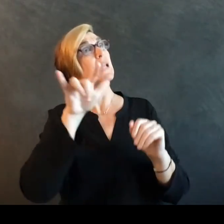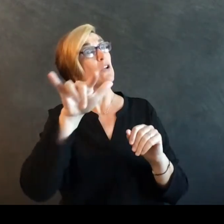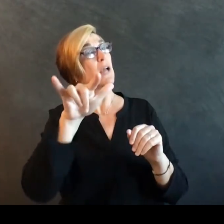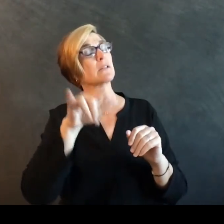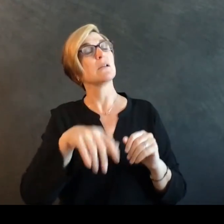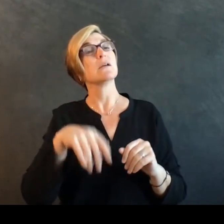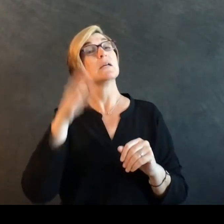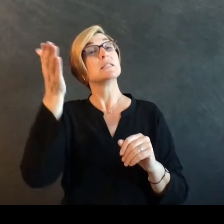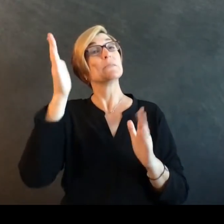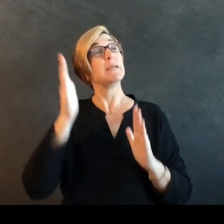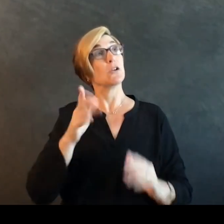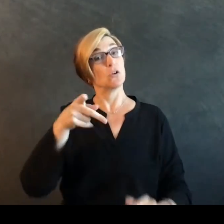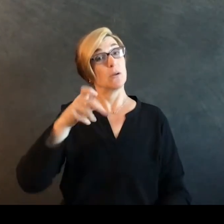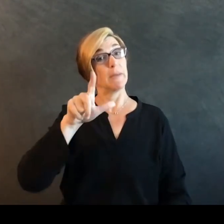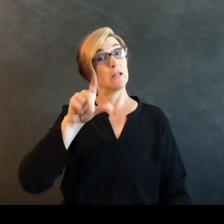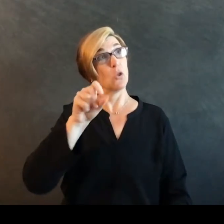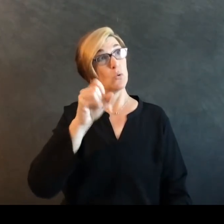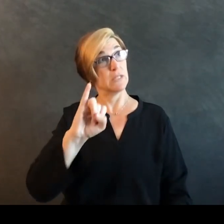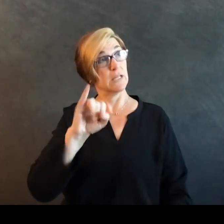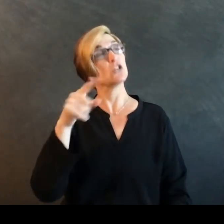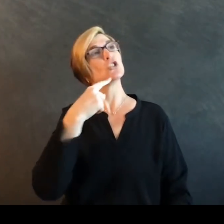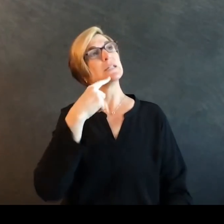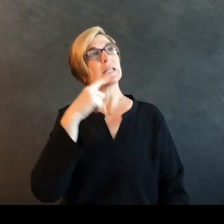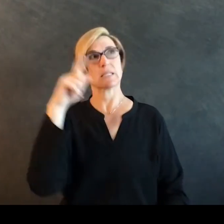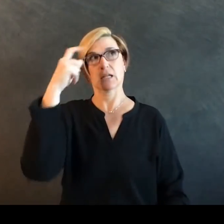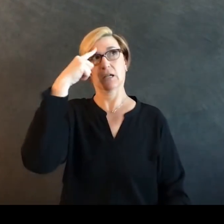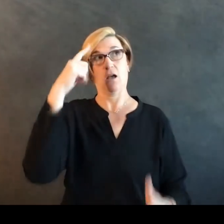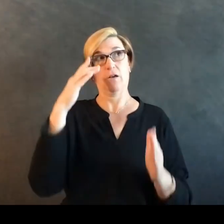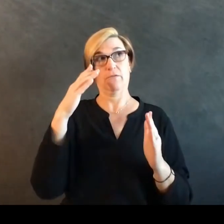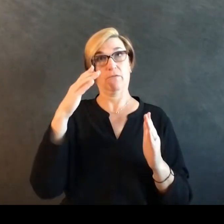that the government taking stakes in those airlines should not be a condition